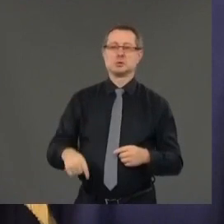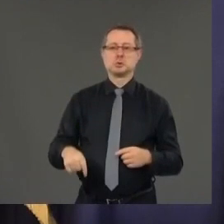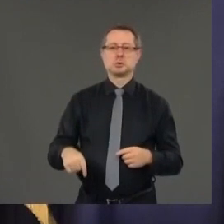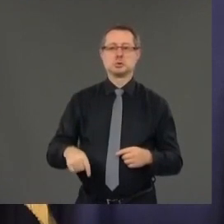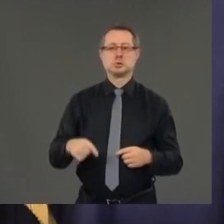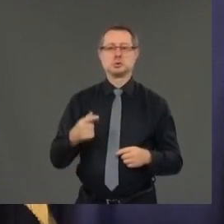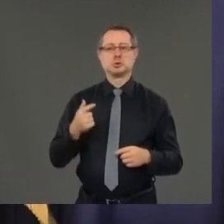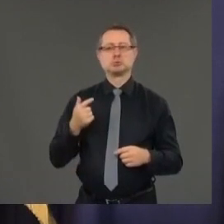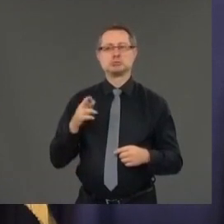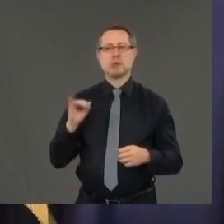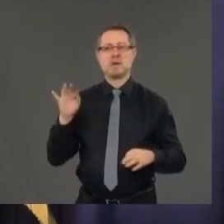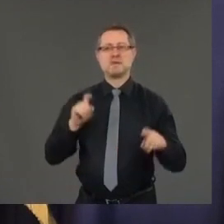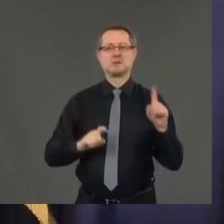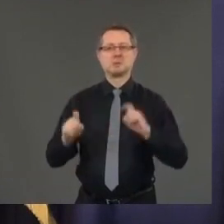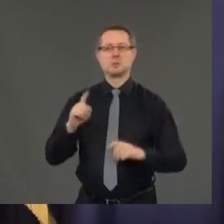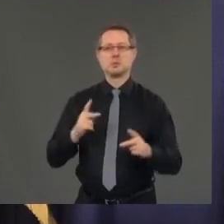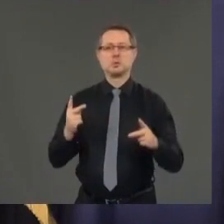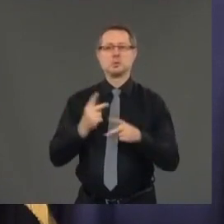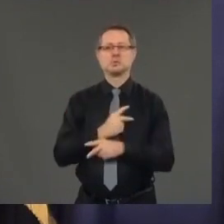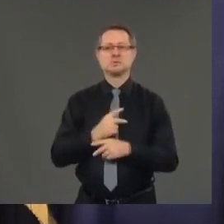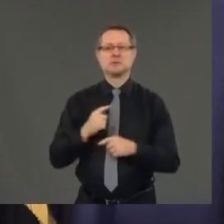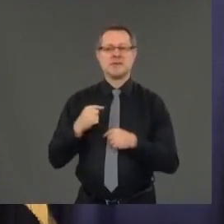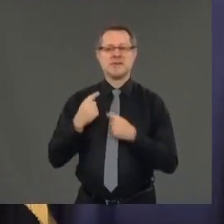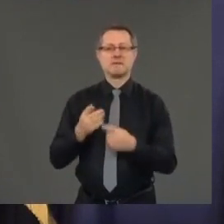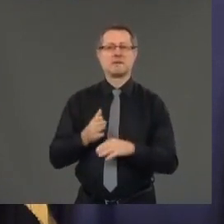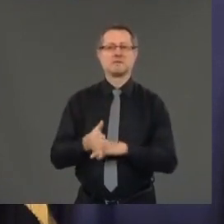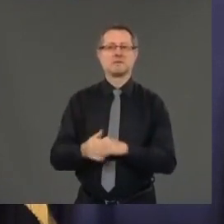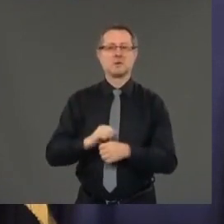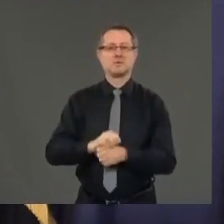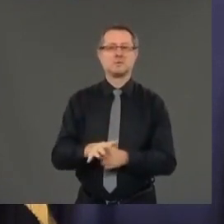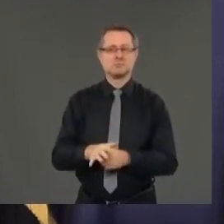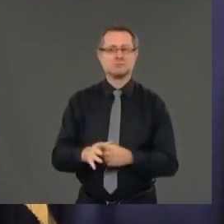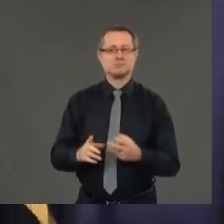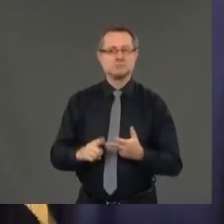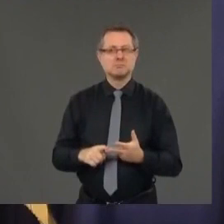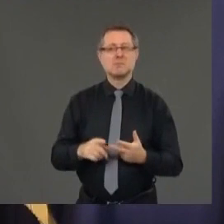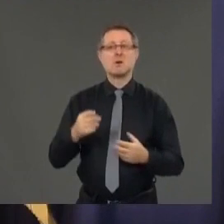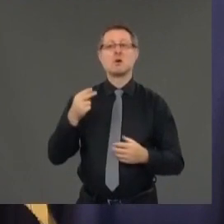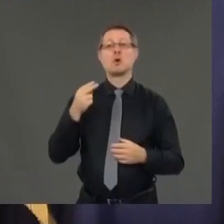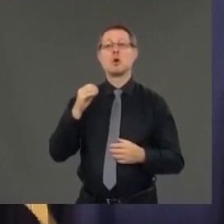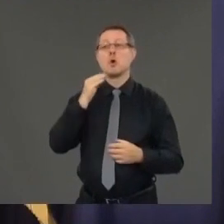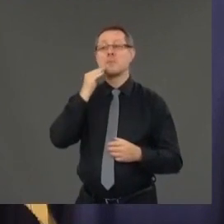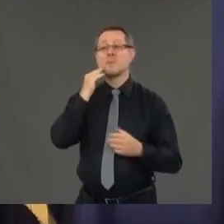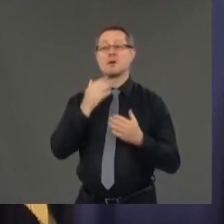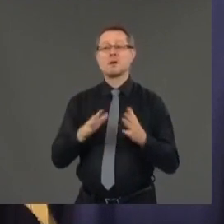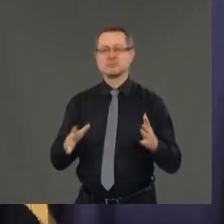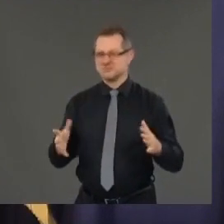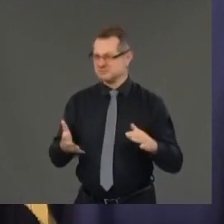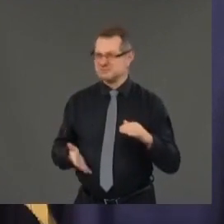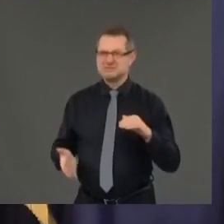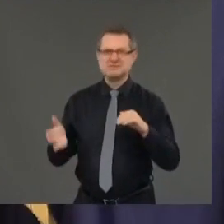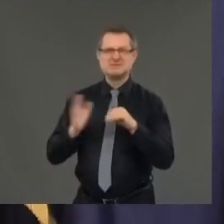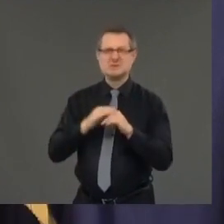CITY NOW, THEY WILL SAY THE HOMELESS PROBLEM IS WORSE.